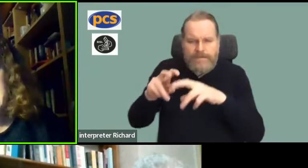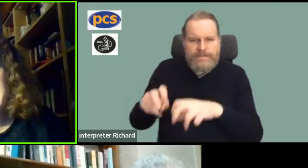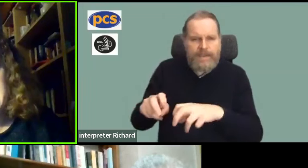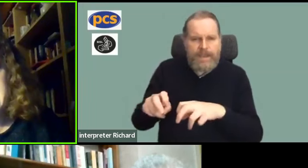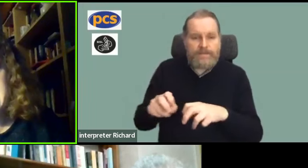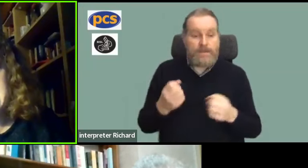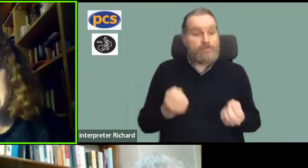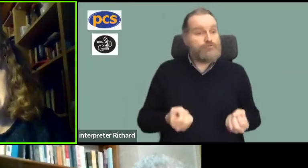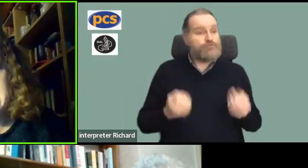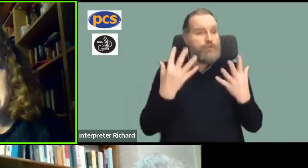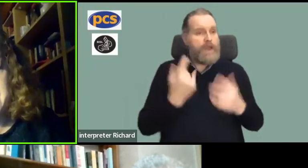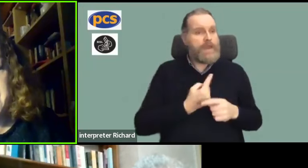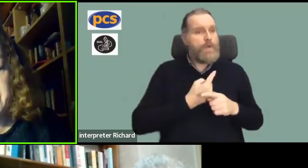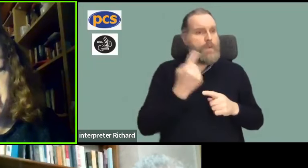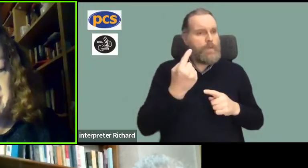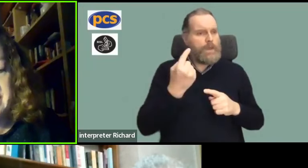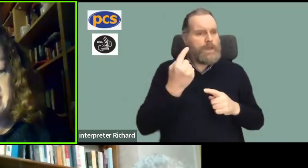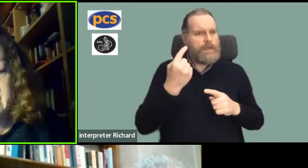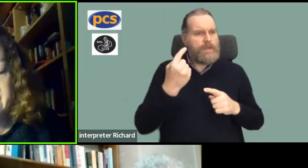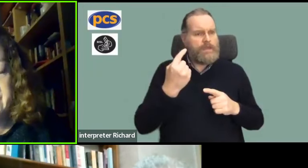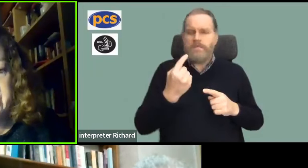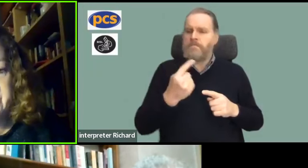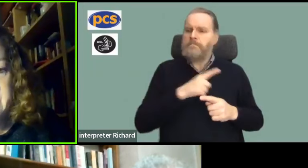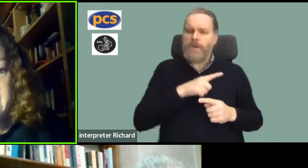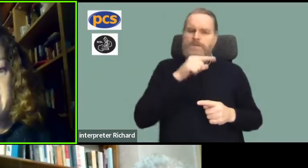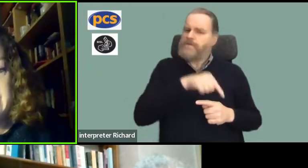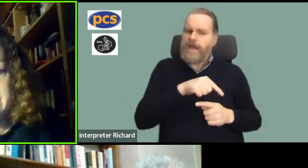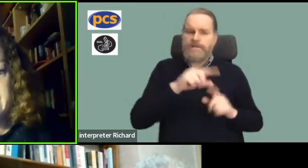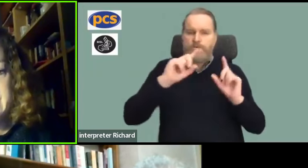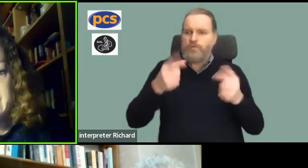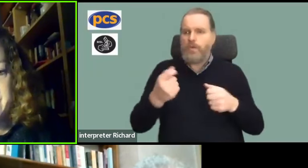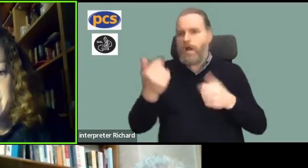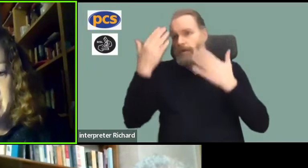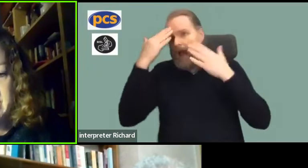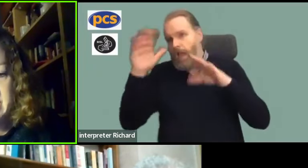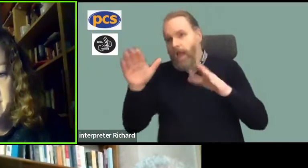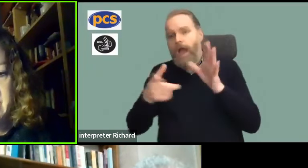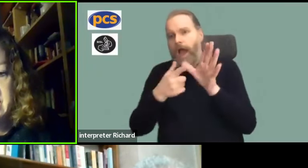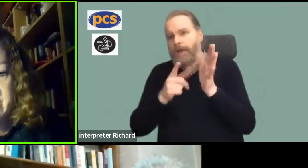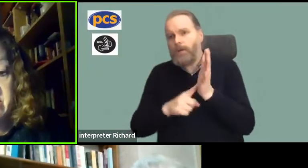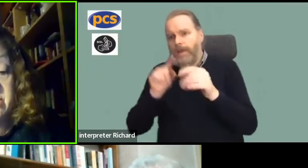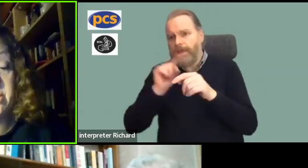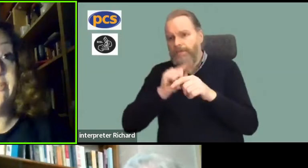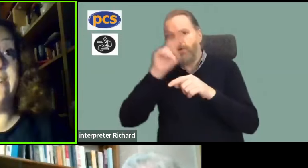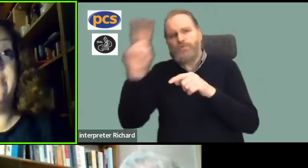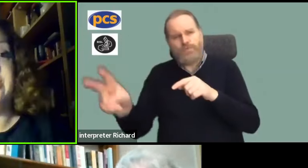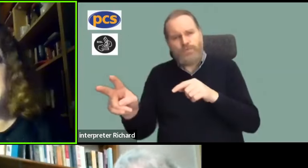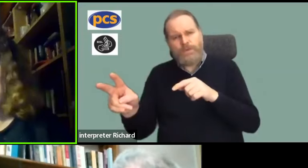Yeah So maybe you can So maybe you can forward the message tomorrow. In a might, and can take that up on your behalf. So